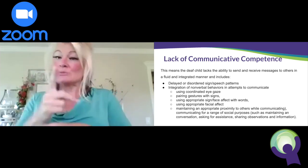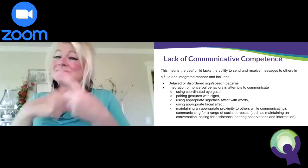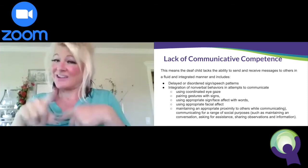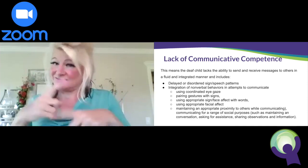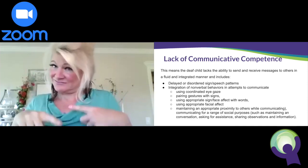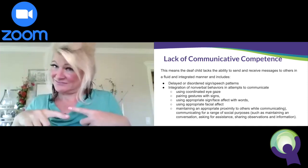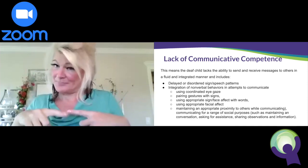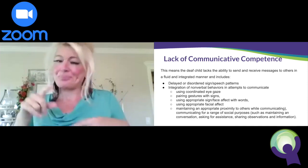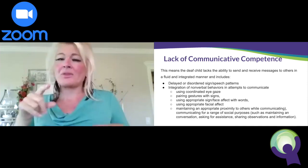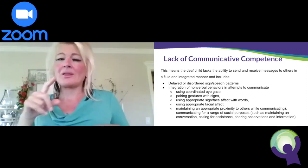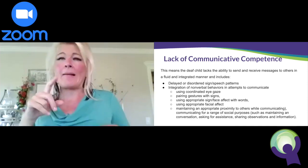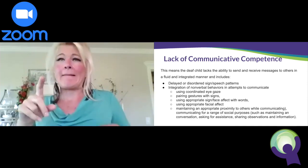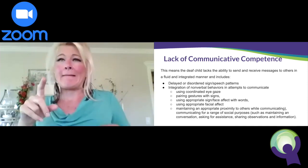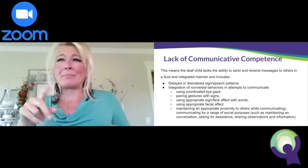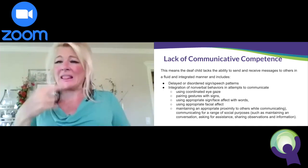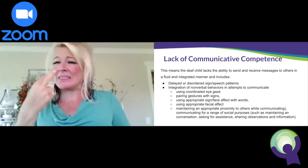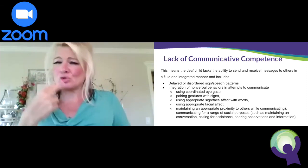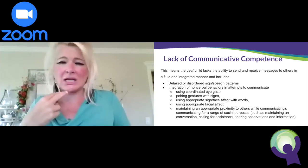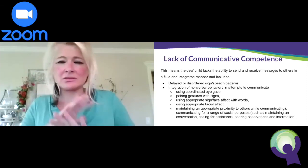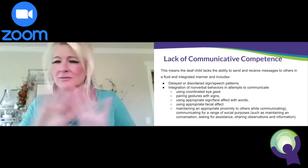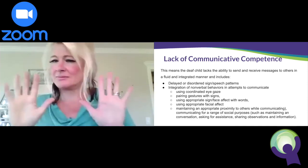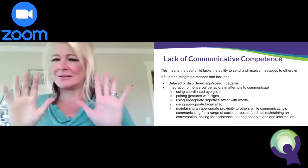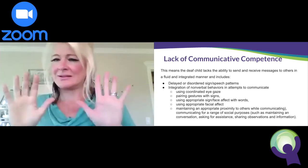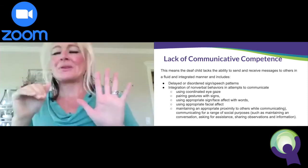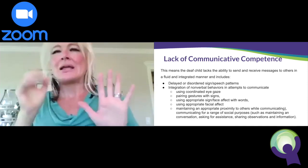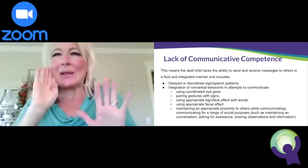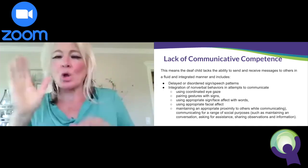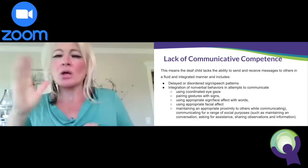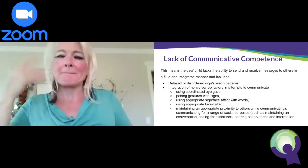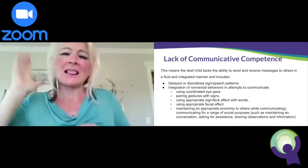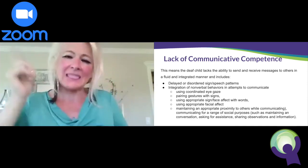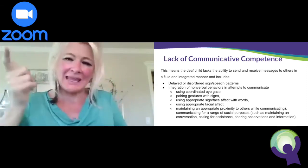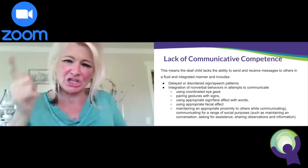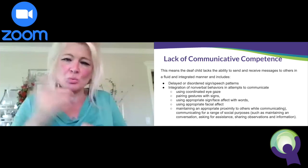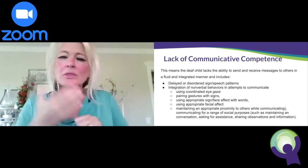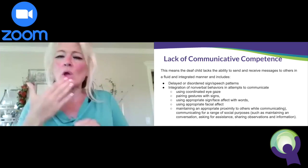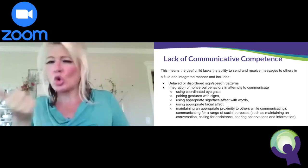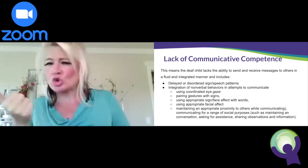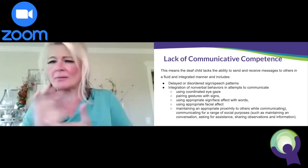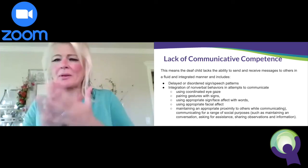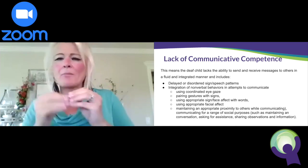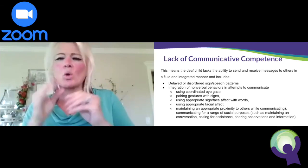important. And so even if this child is using signs, they will